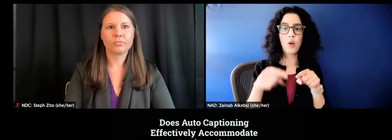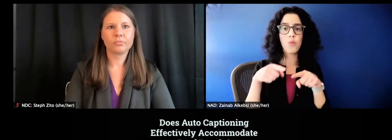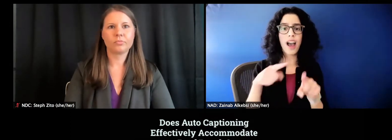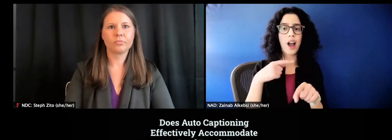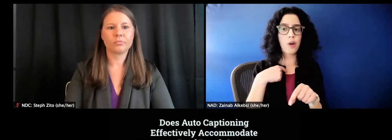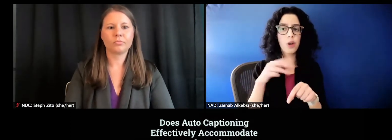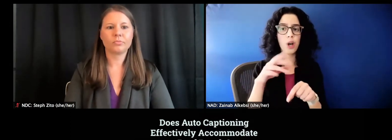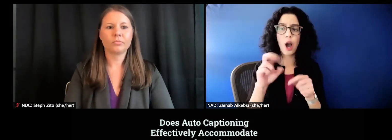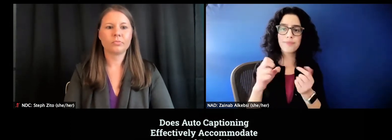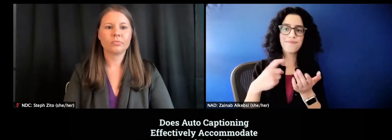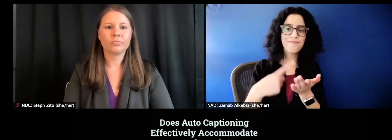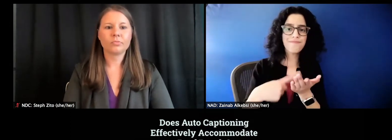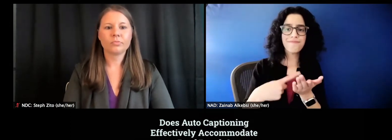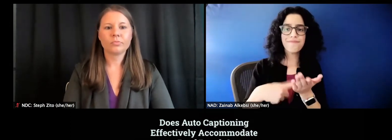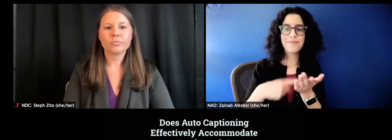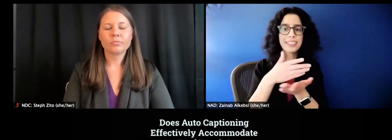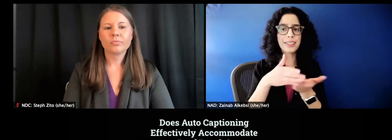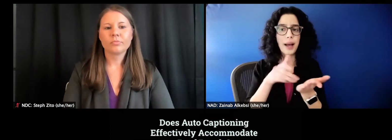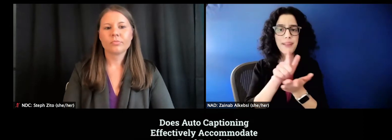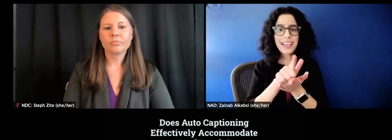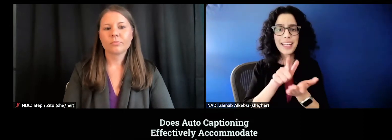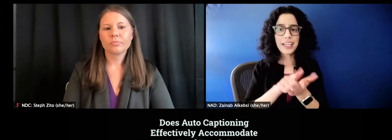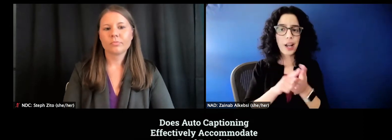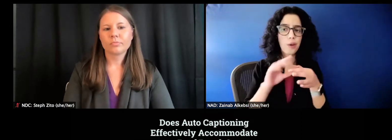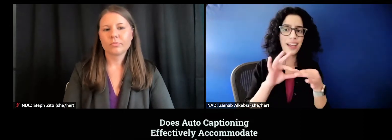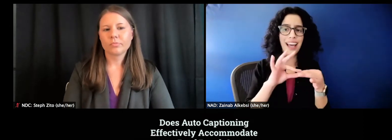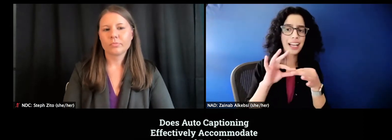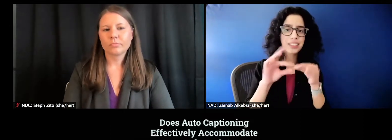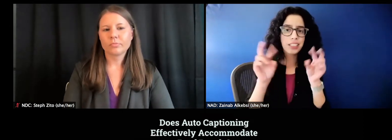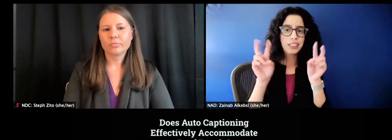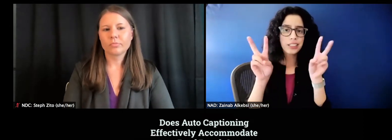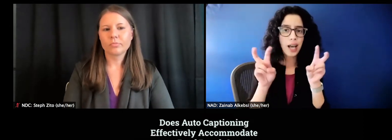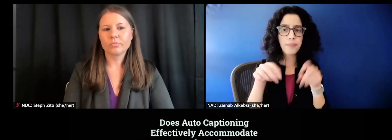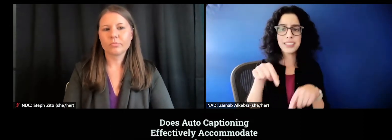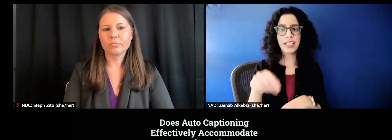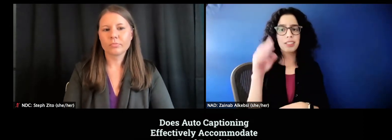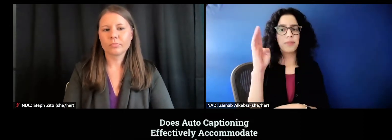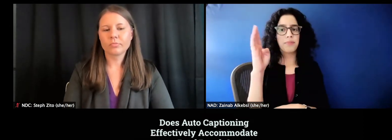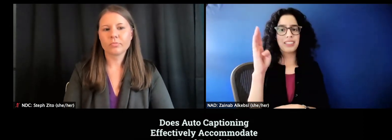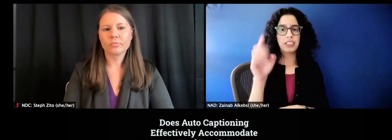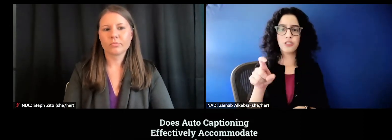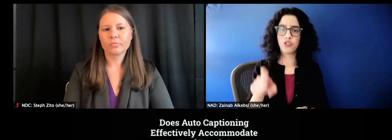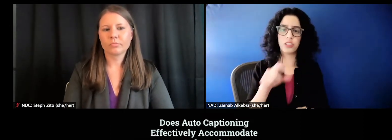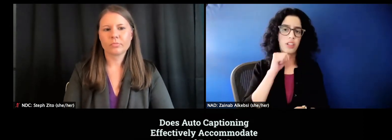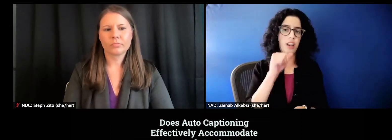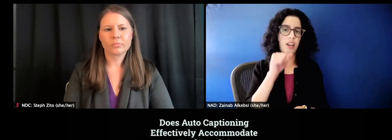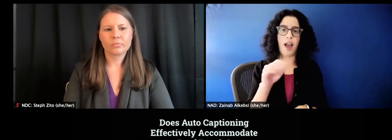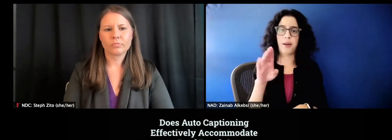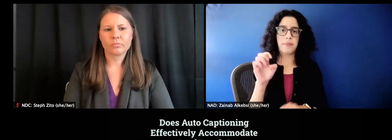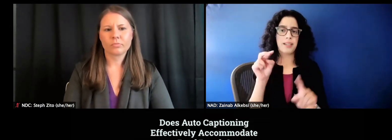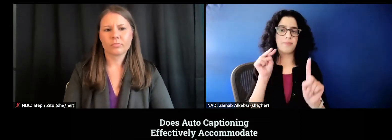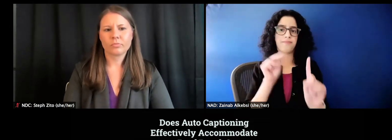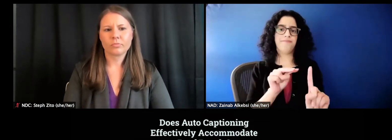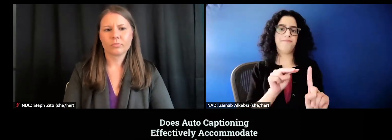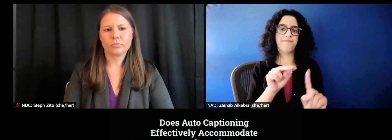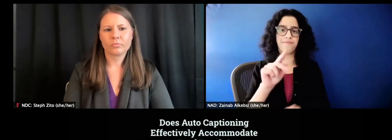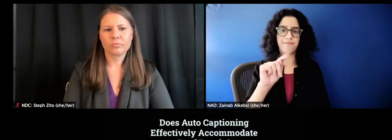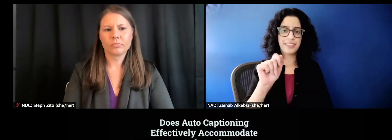While we will be discussing some legal related topics, this presentation should not be construed as legal advice.